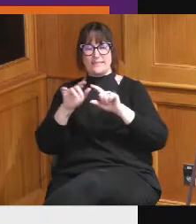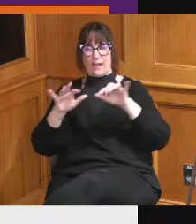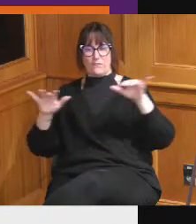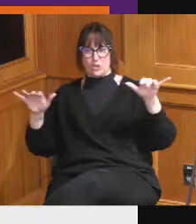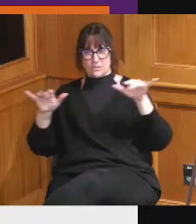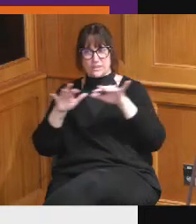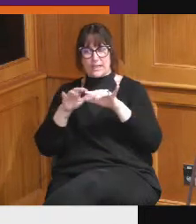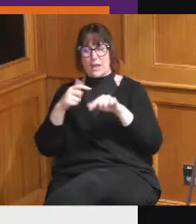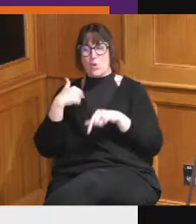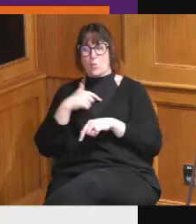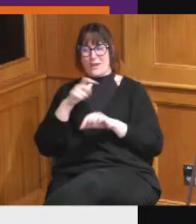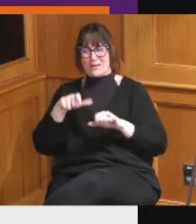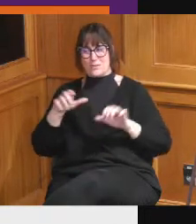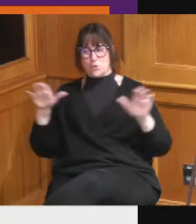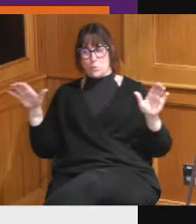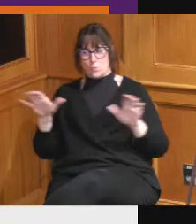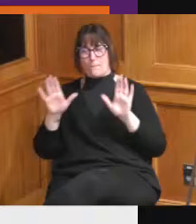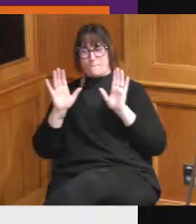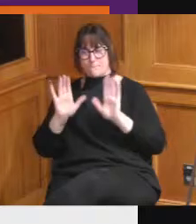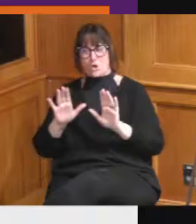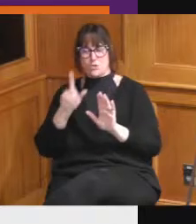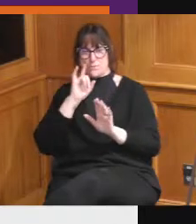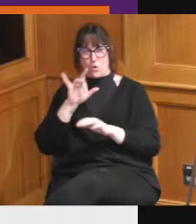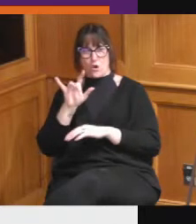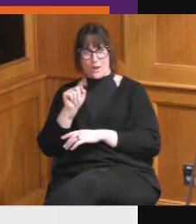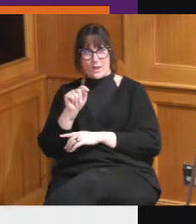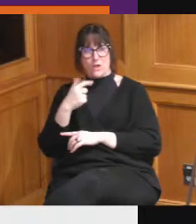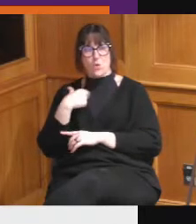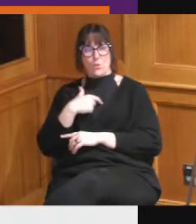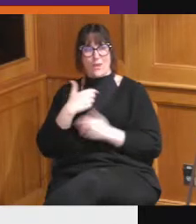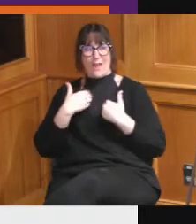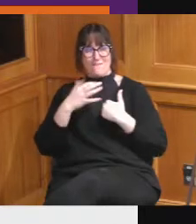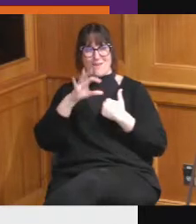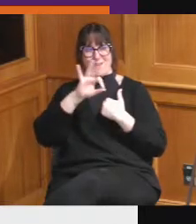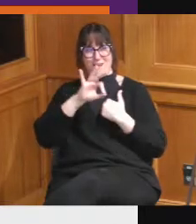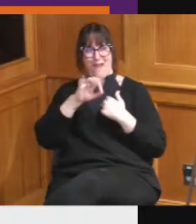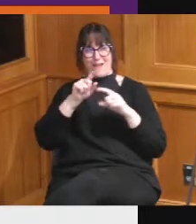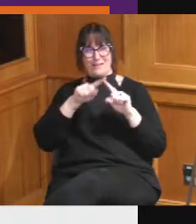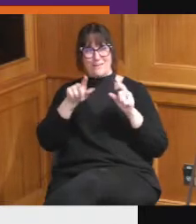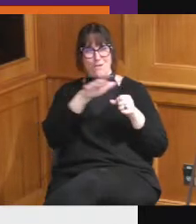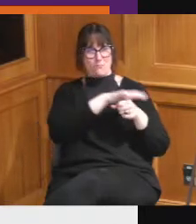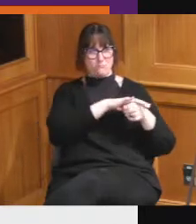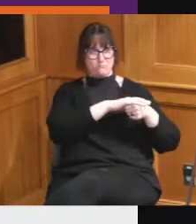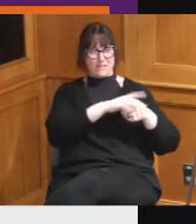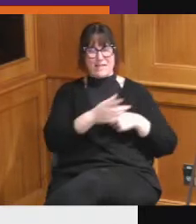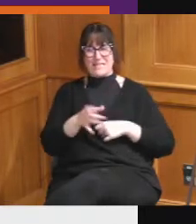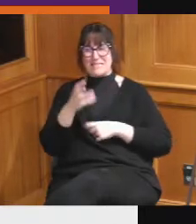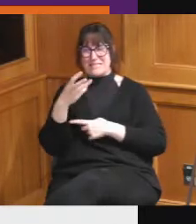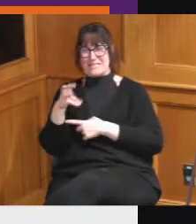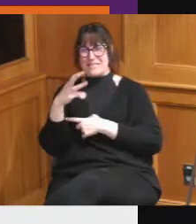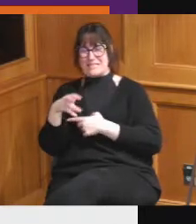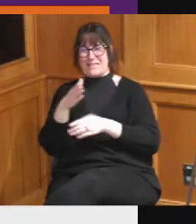this but there are projects in nine different jurisdictions in 16 City neighborhoods um we